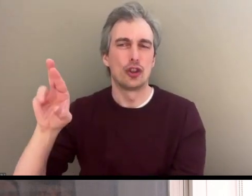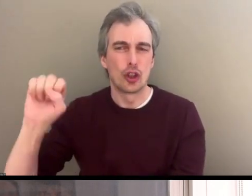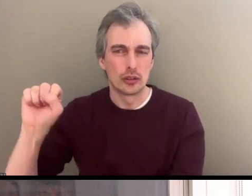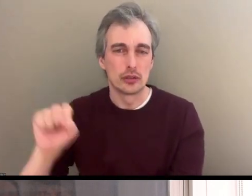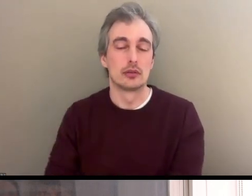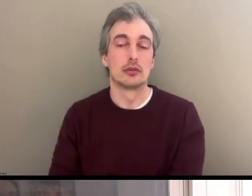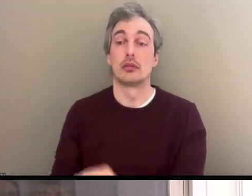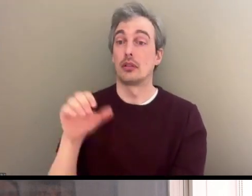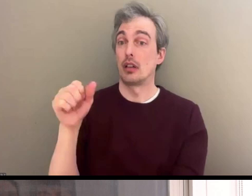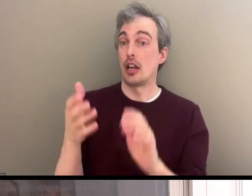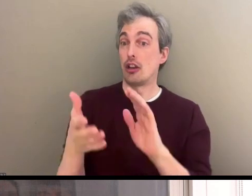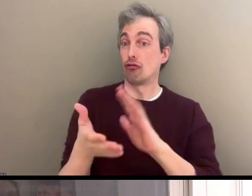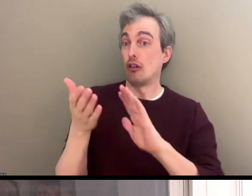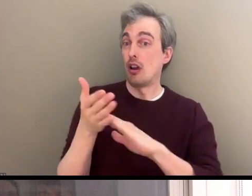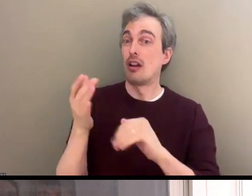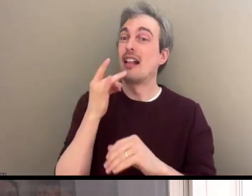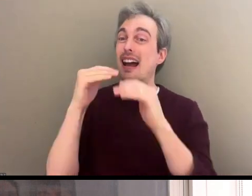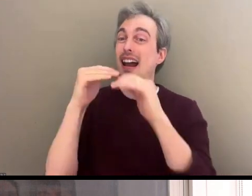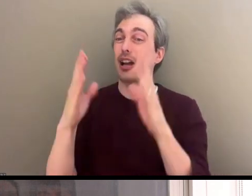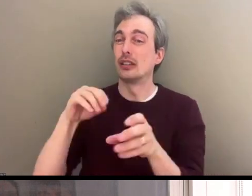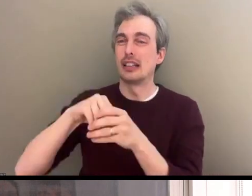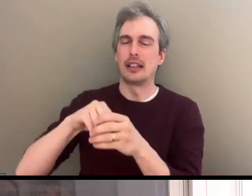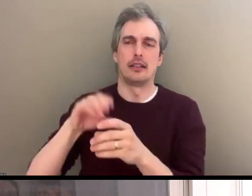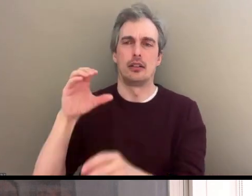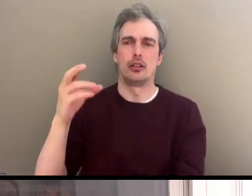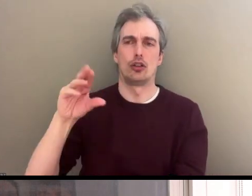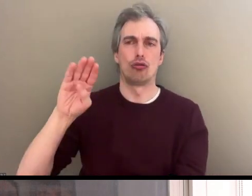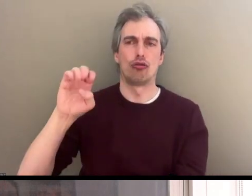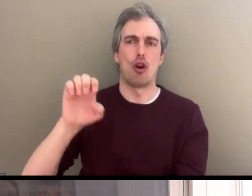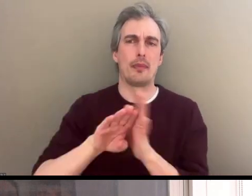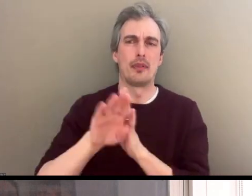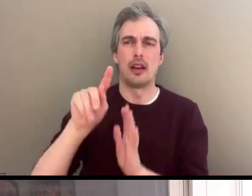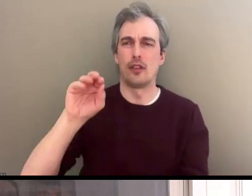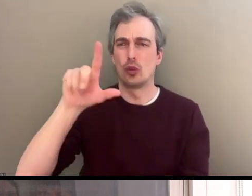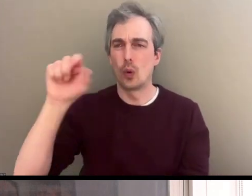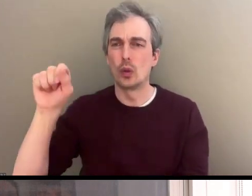I believe they have it for Firefox as well. You run it in the command line.